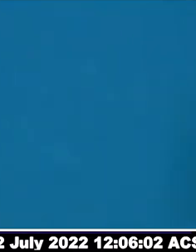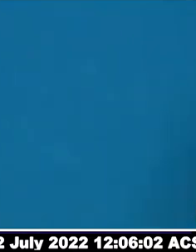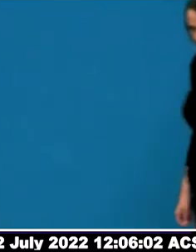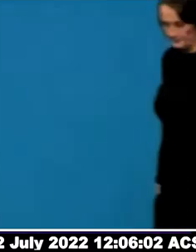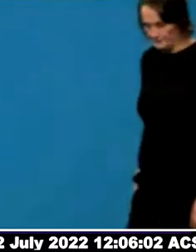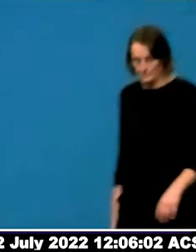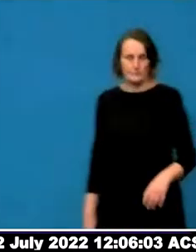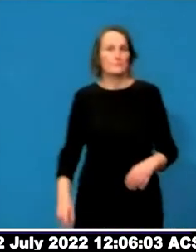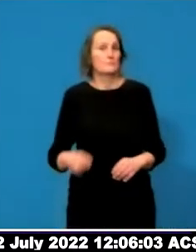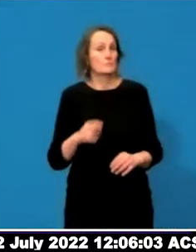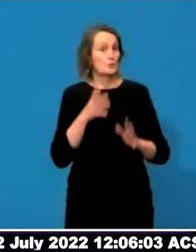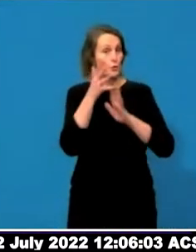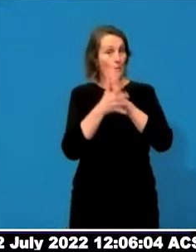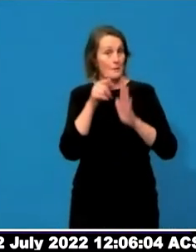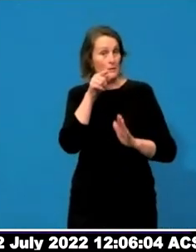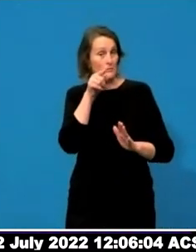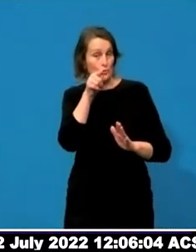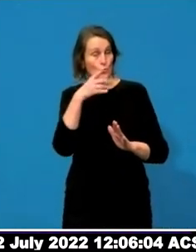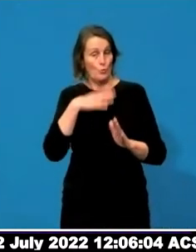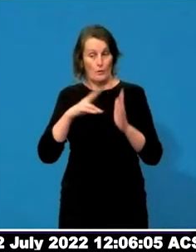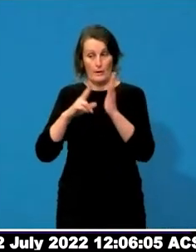firstly, acknowledgement of the importance of return to country